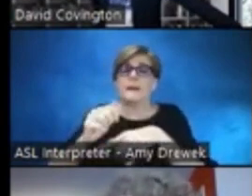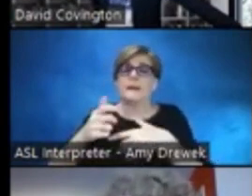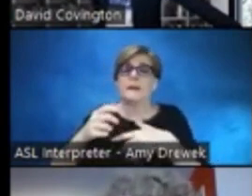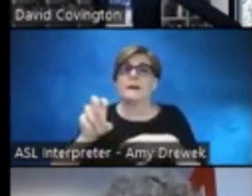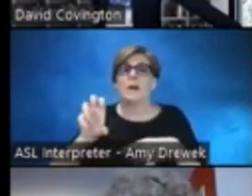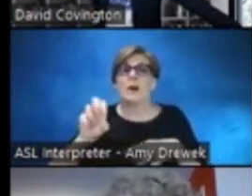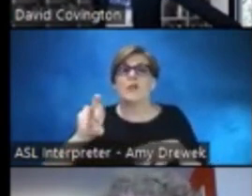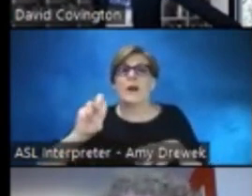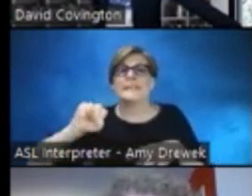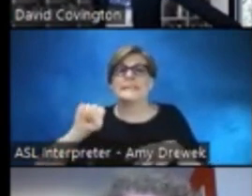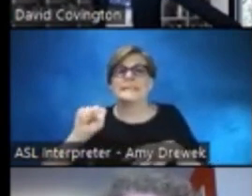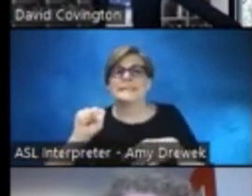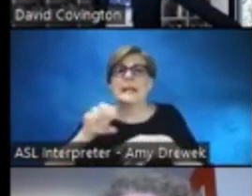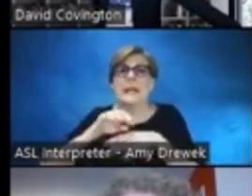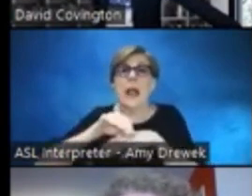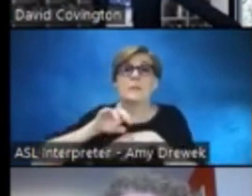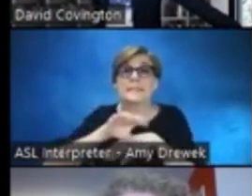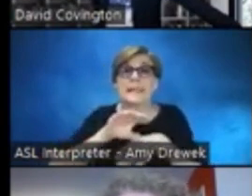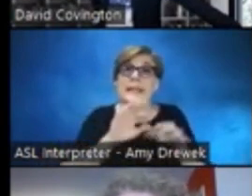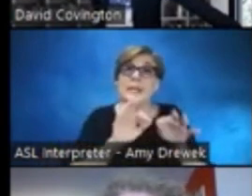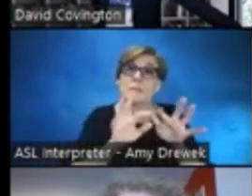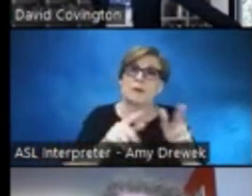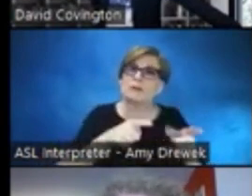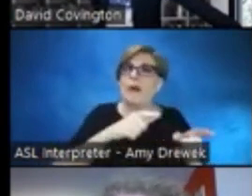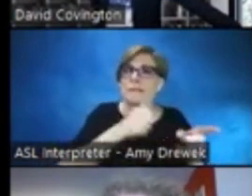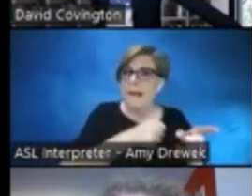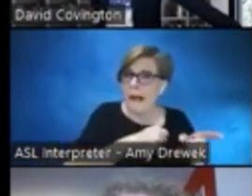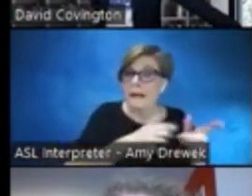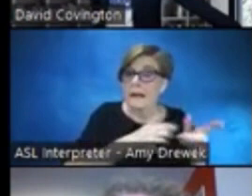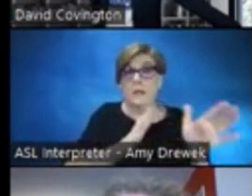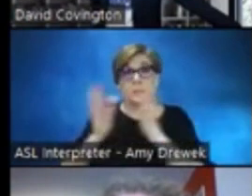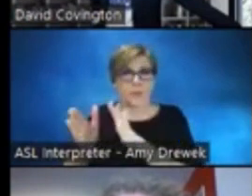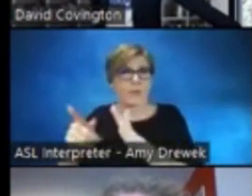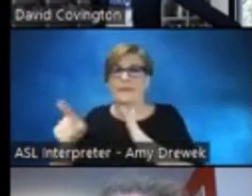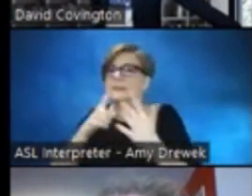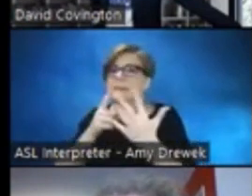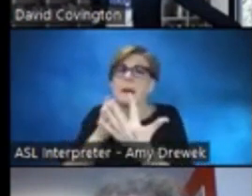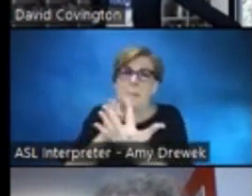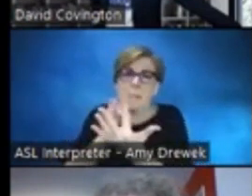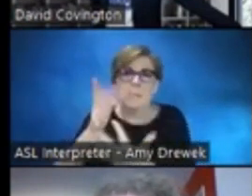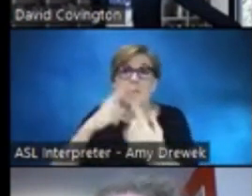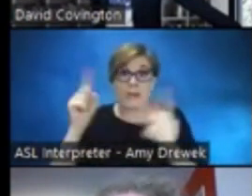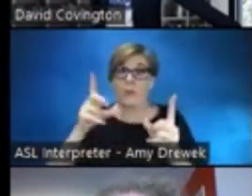THIS IS A BREAKTHROUGH AND HISTORY BEING MADE.